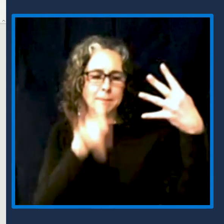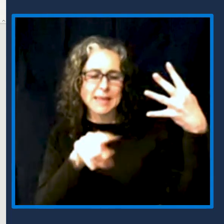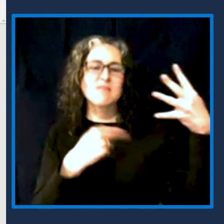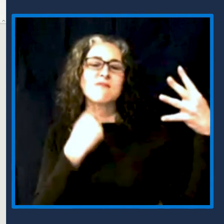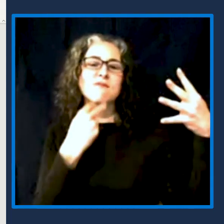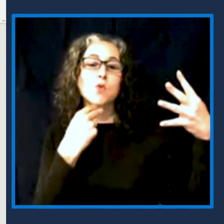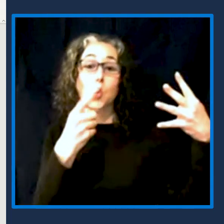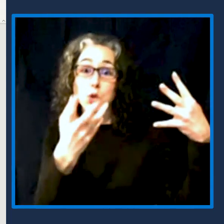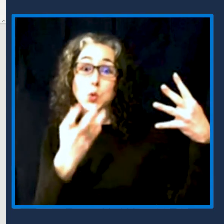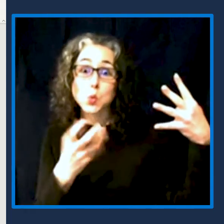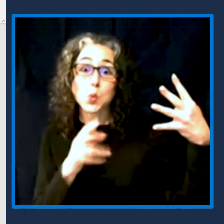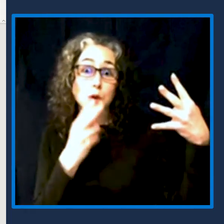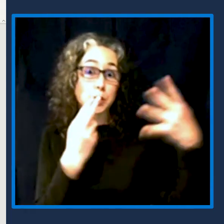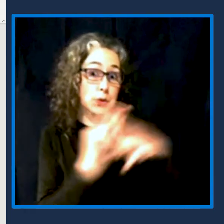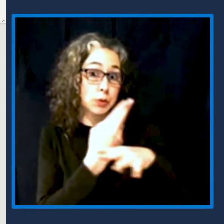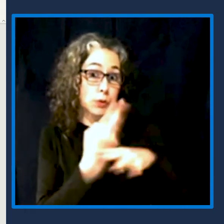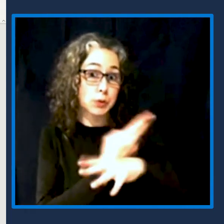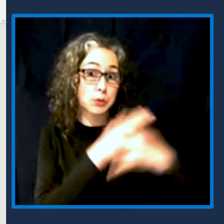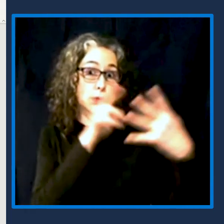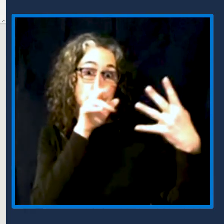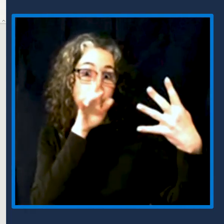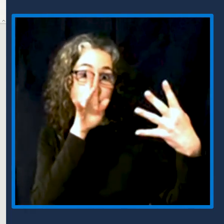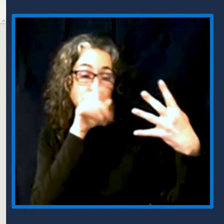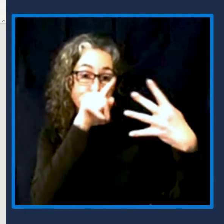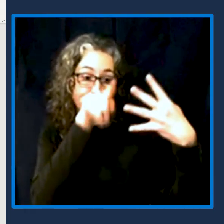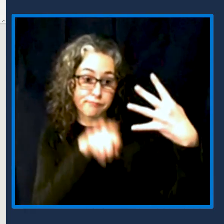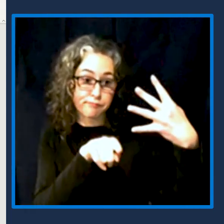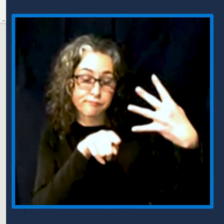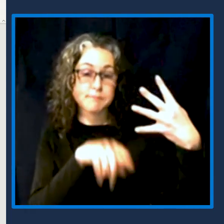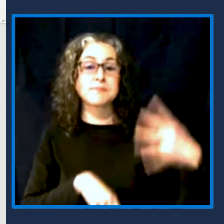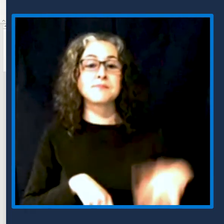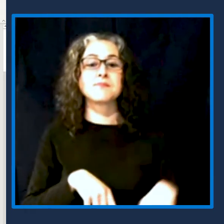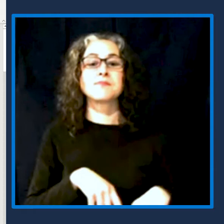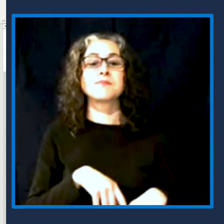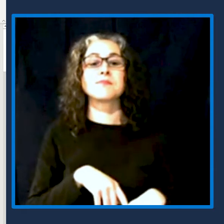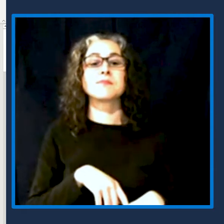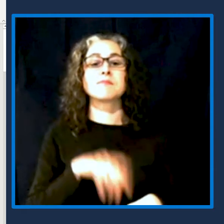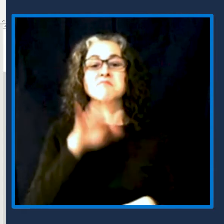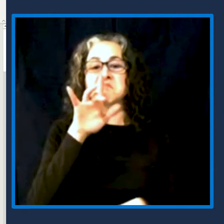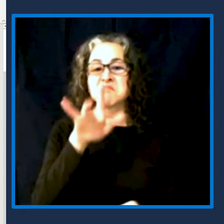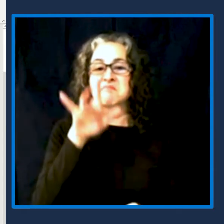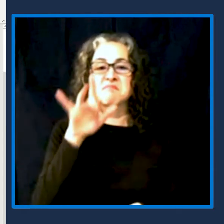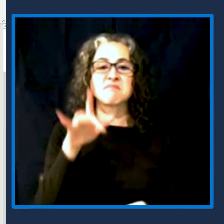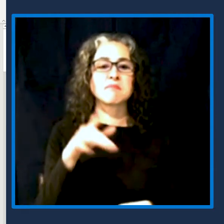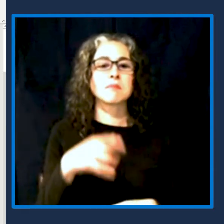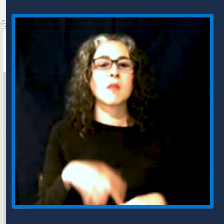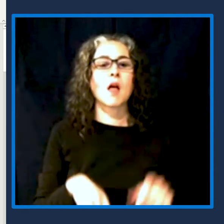like to use in our dictation and then from there let's go ahead and just put our cursor where we